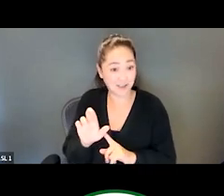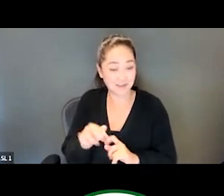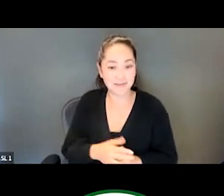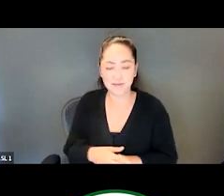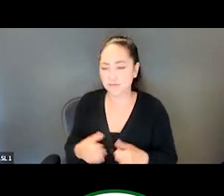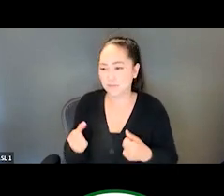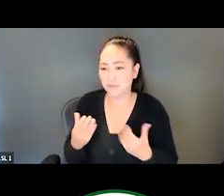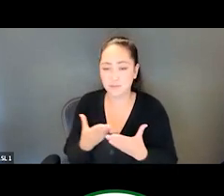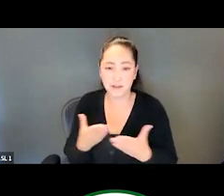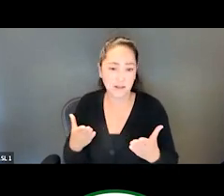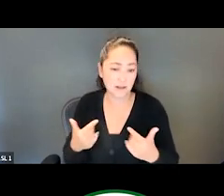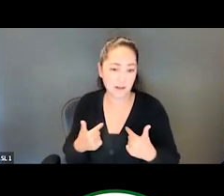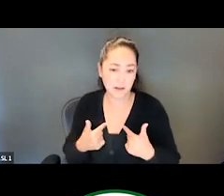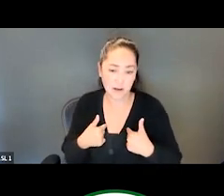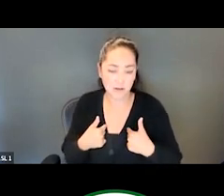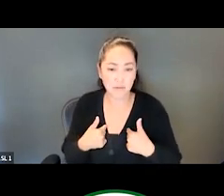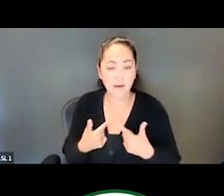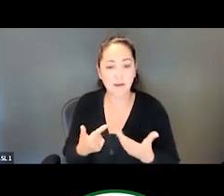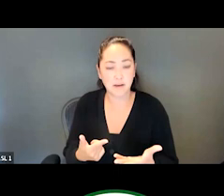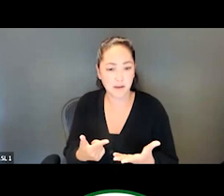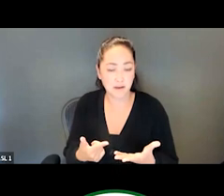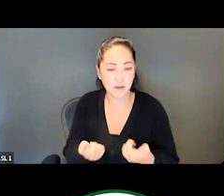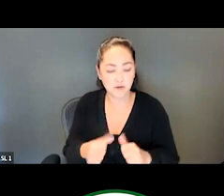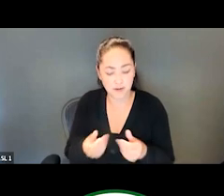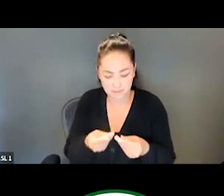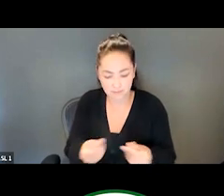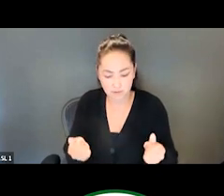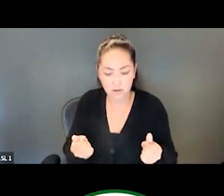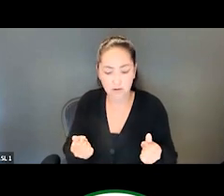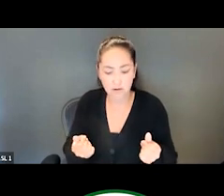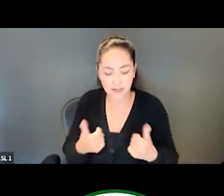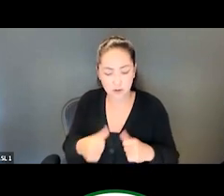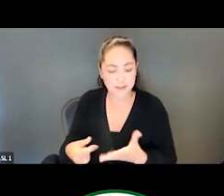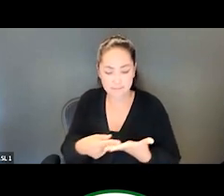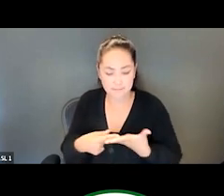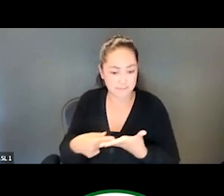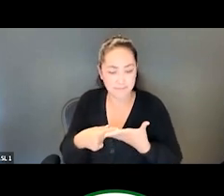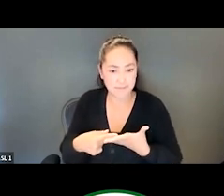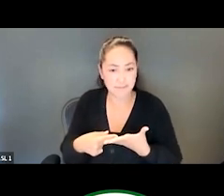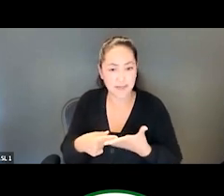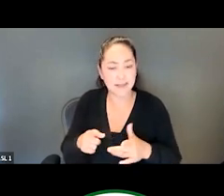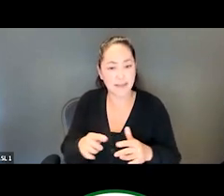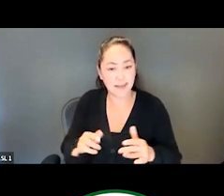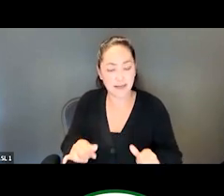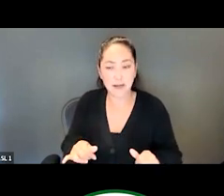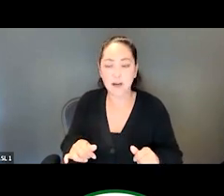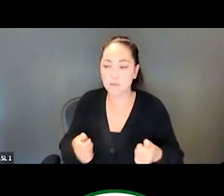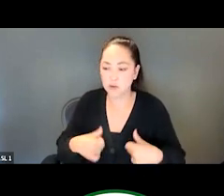So during our conversation, accessibility topics. Within the city. We had a conversation.